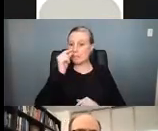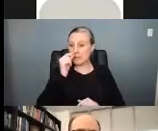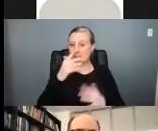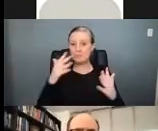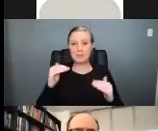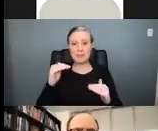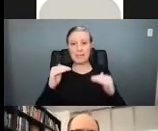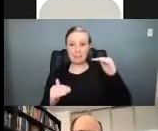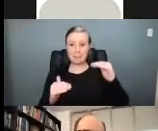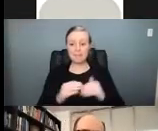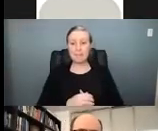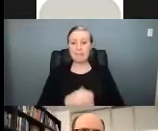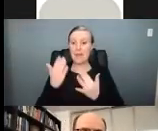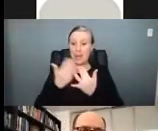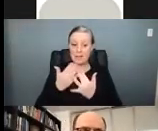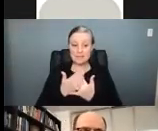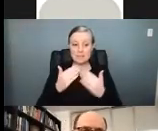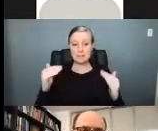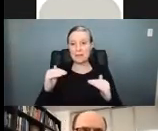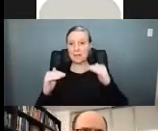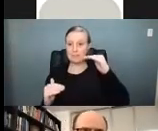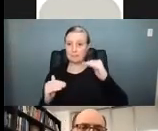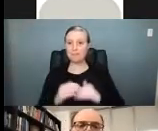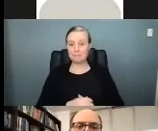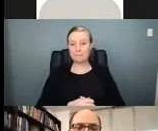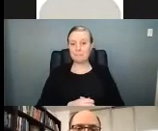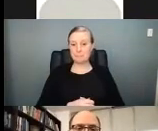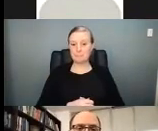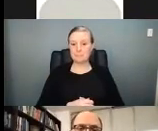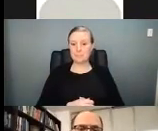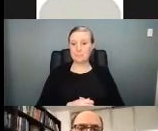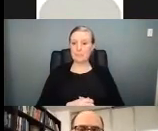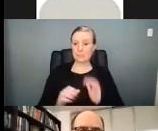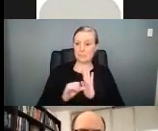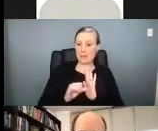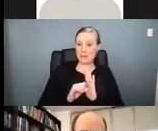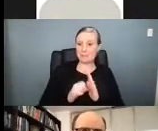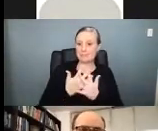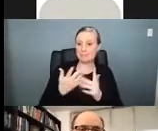well, of course, because all of this plays into people's ability to develop their skills